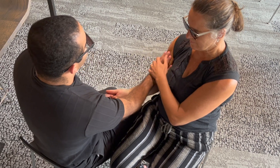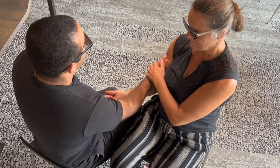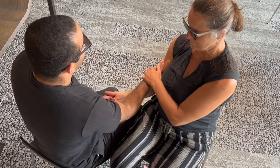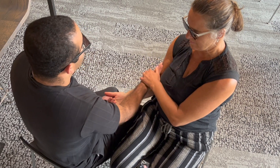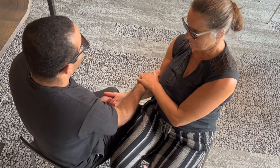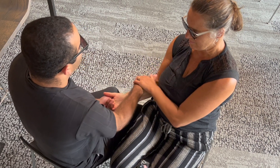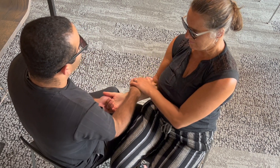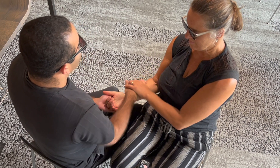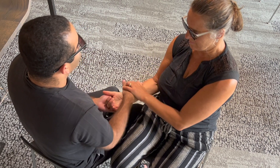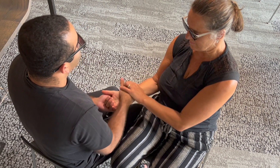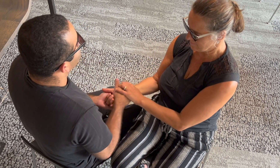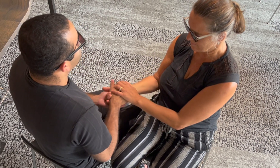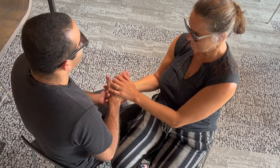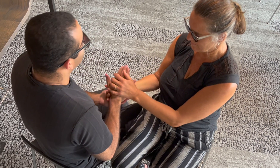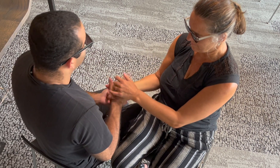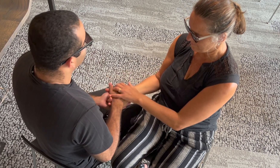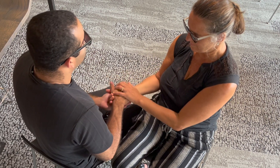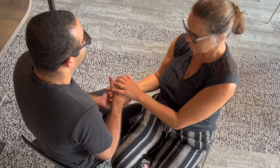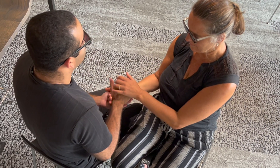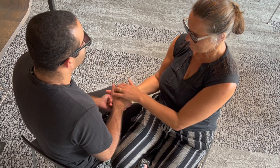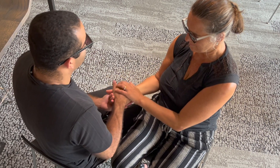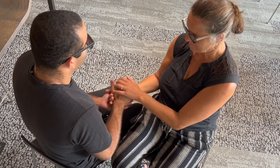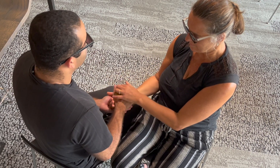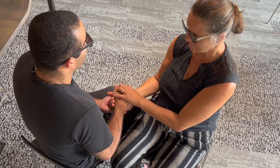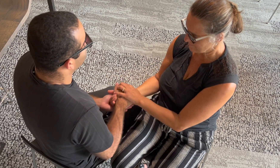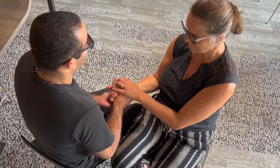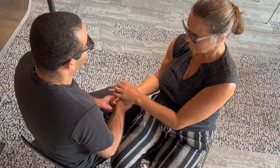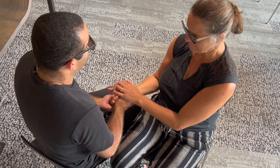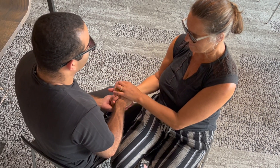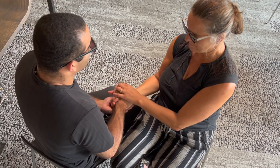It is mouth-watering. Absolutely my favorite.